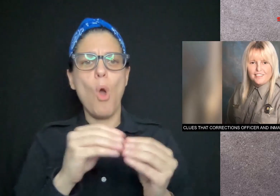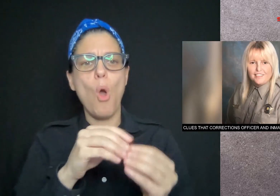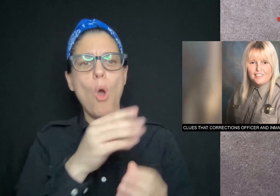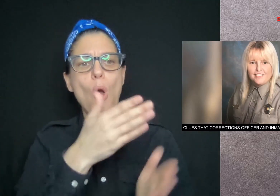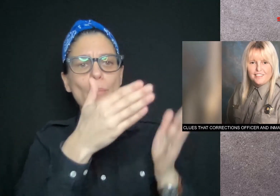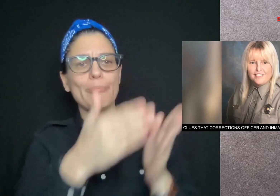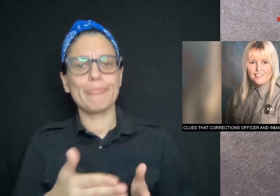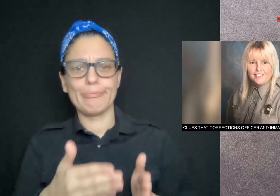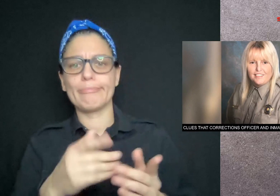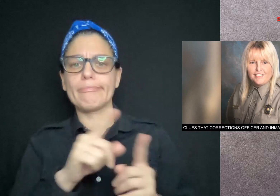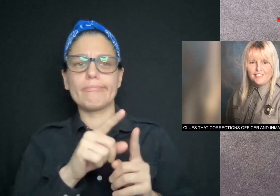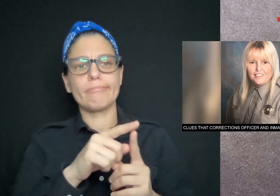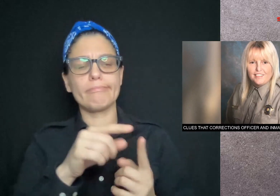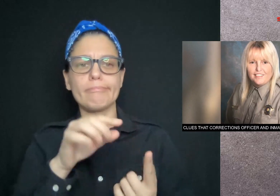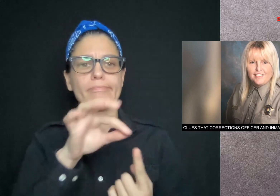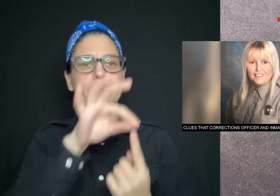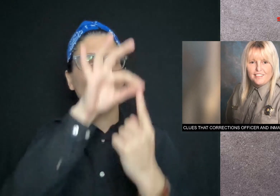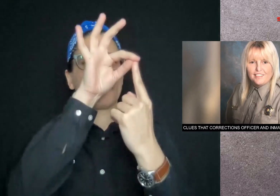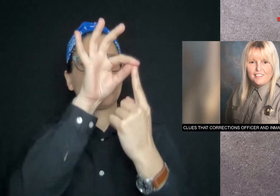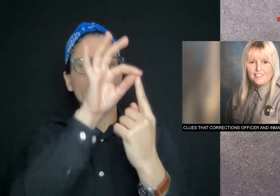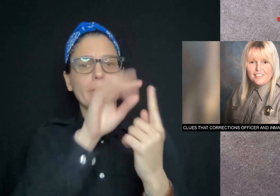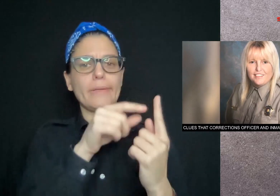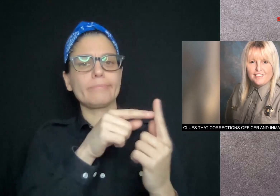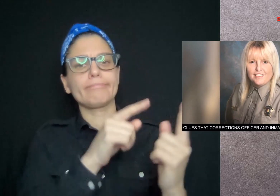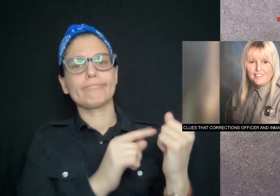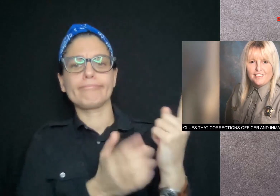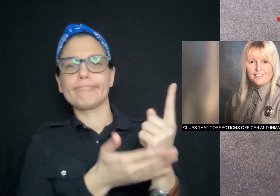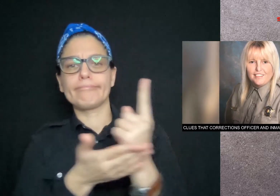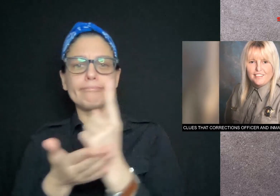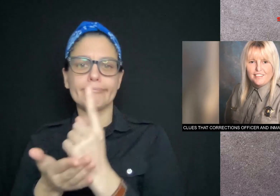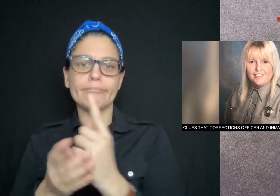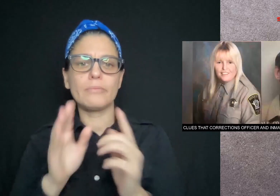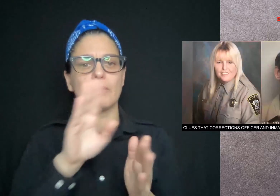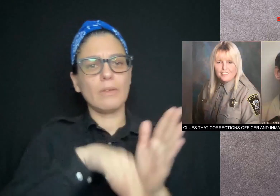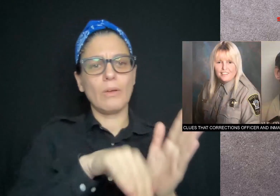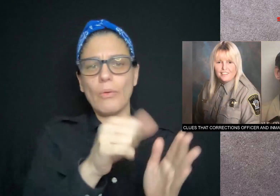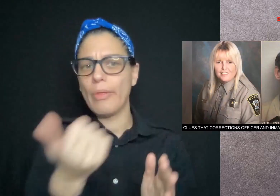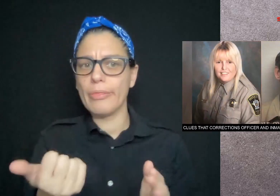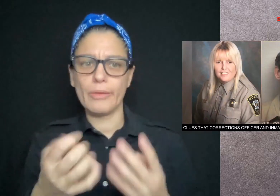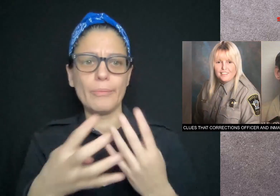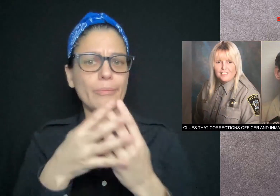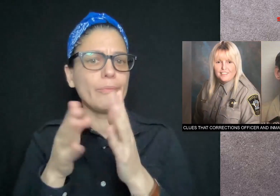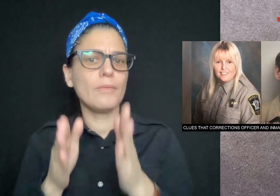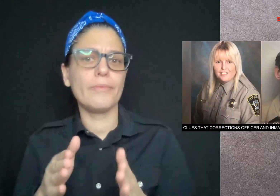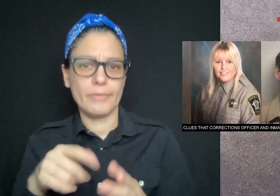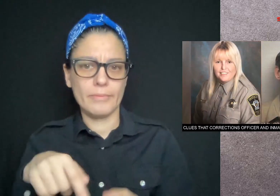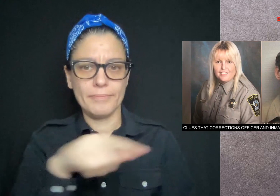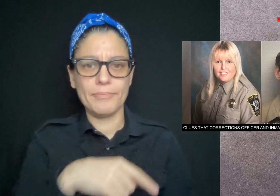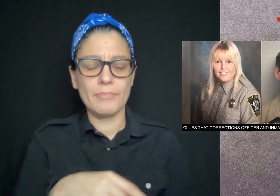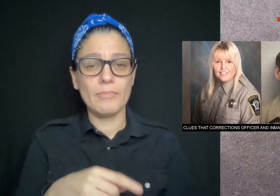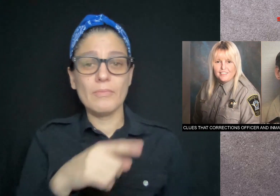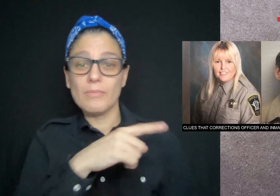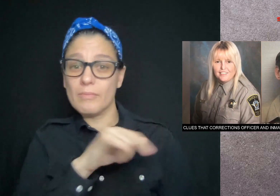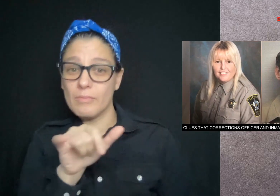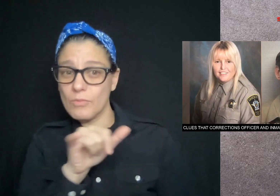investigators have learned Vicky gave Casey more special privileges than other inmates